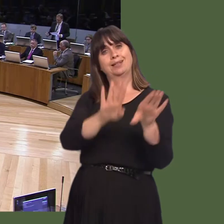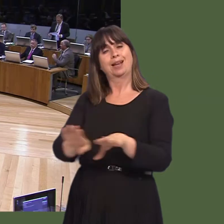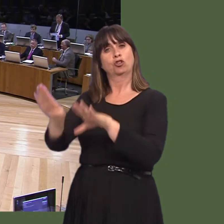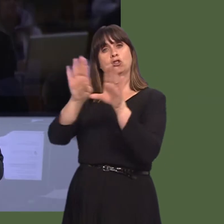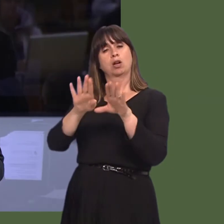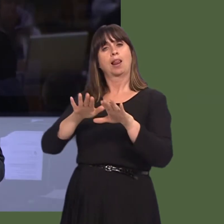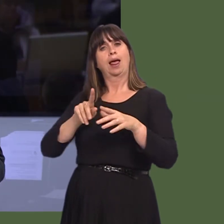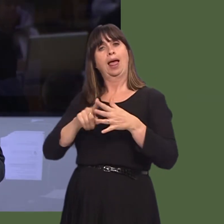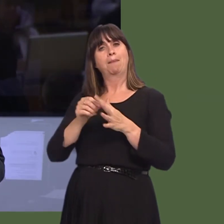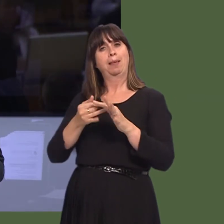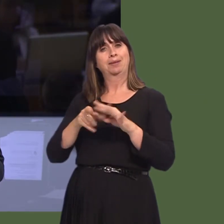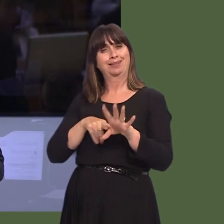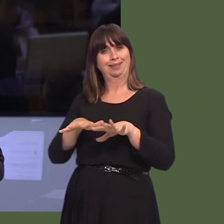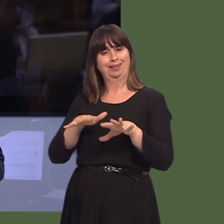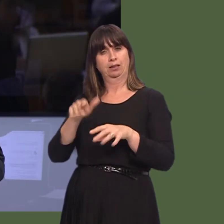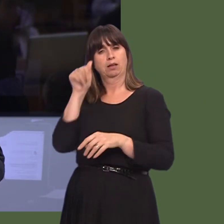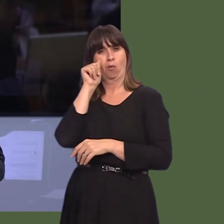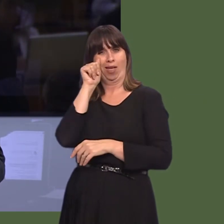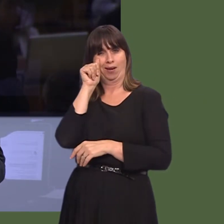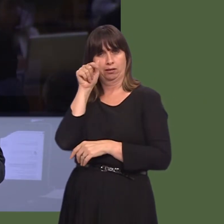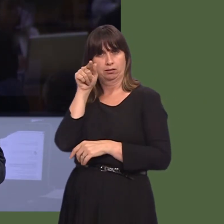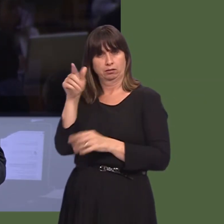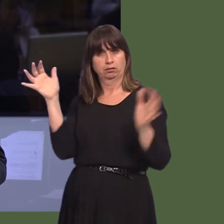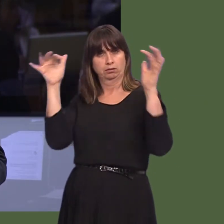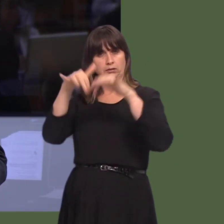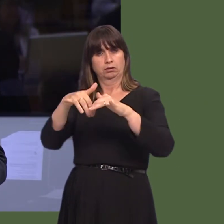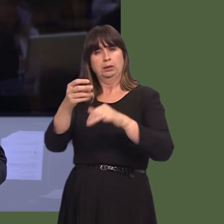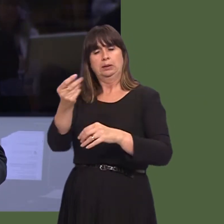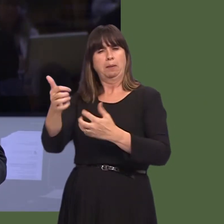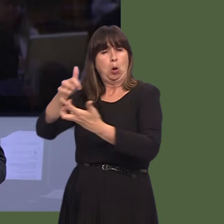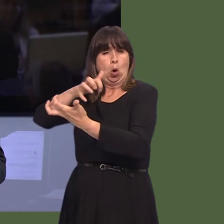Aware event in the Assembly, and we heard that people with complex epilepsy were not